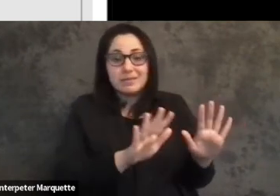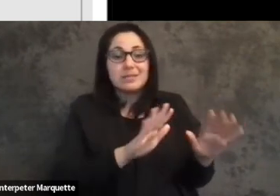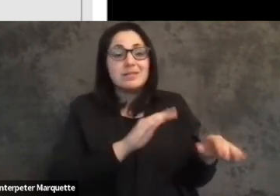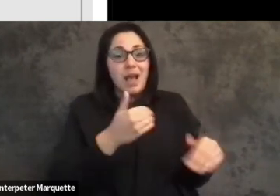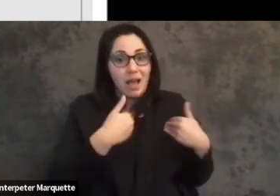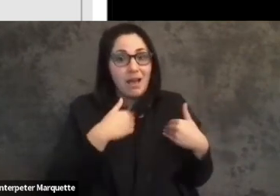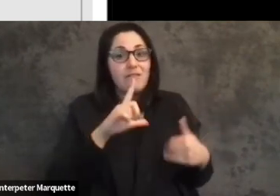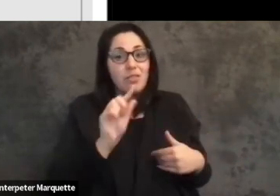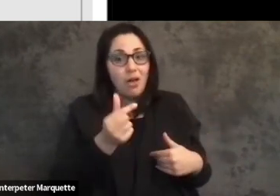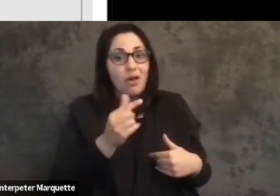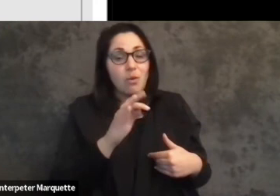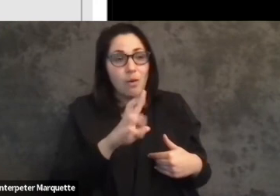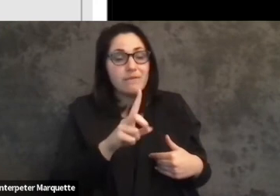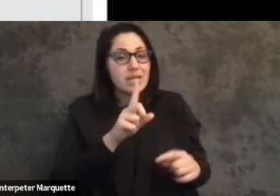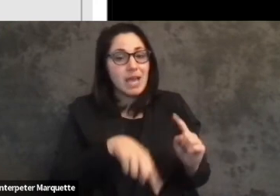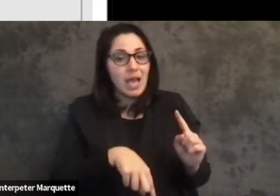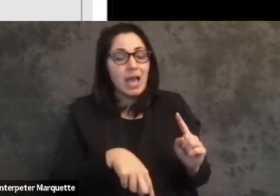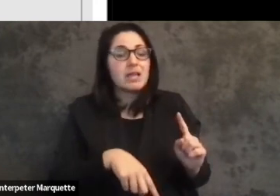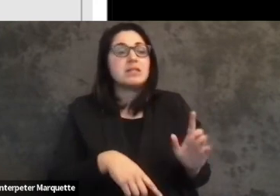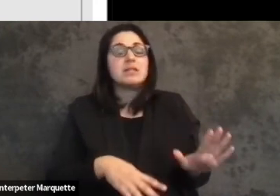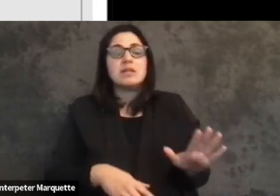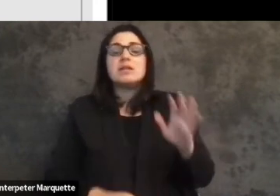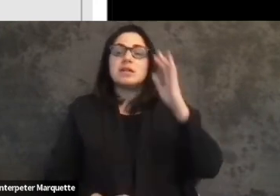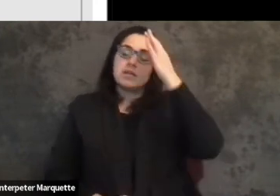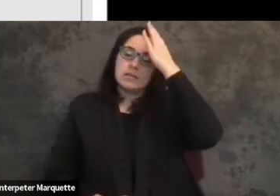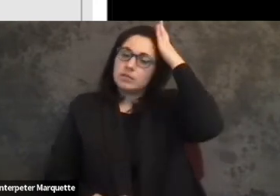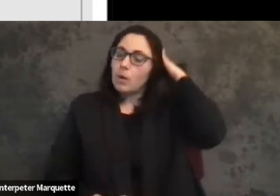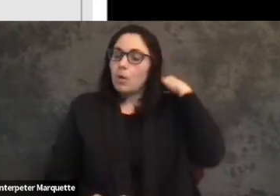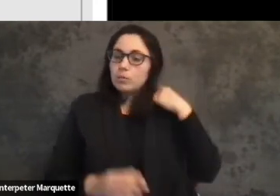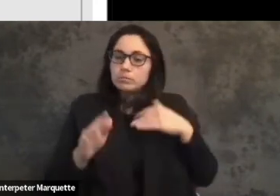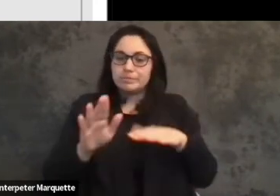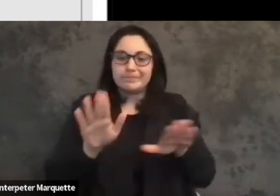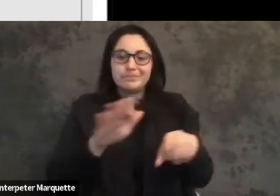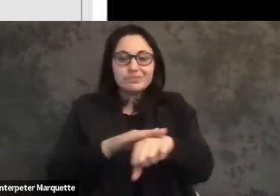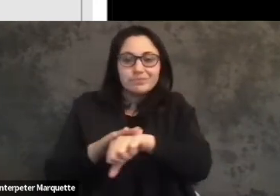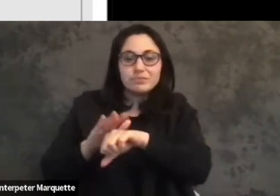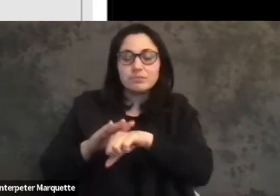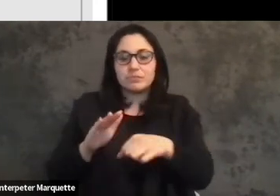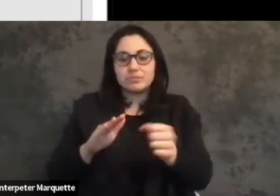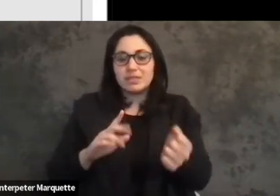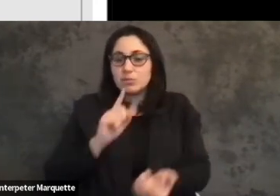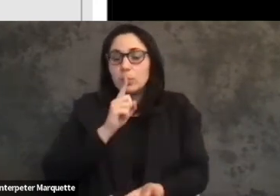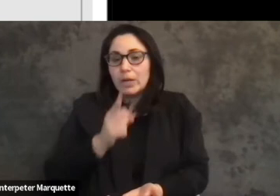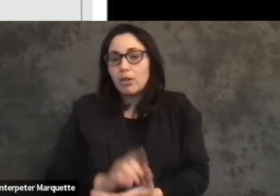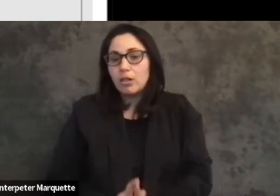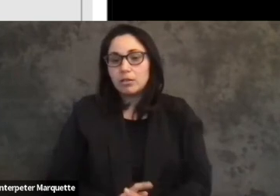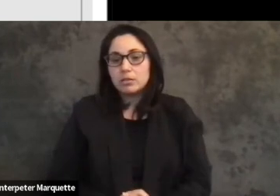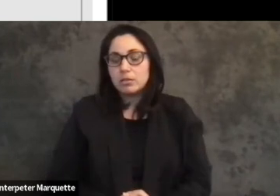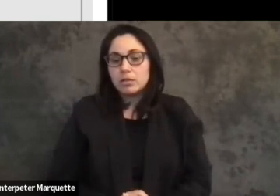isolation for me, because they've taken it personally, even when I explained why. So